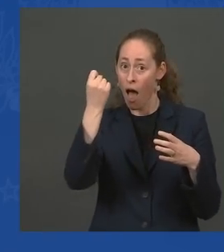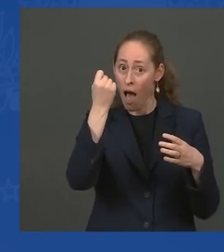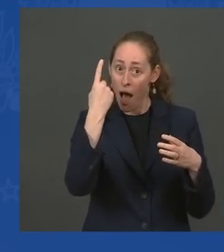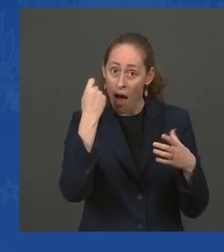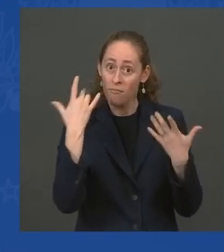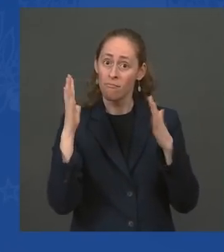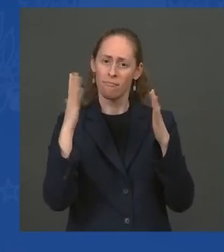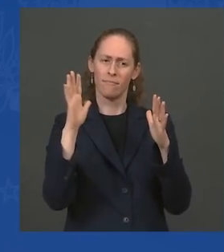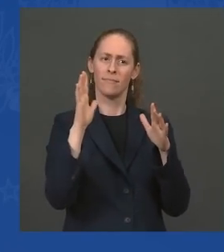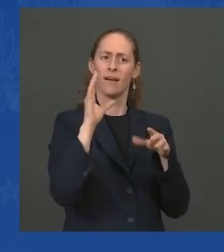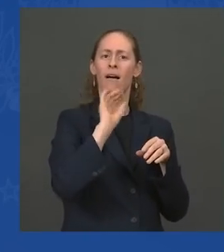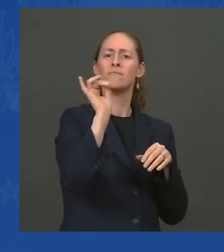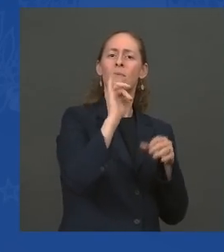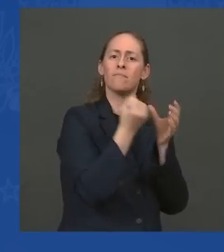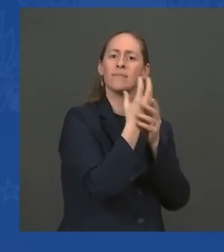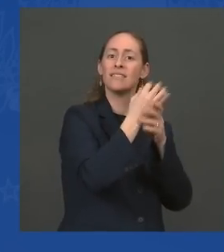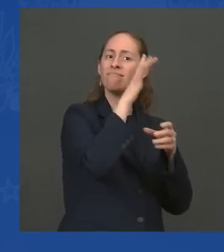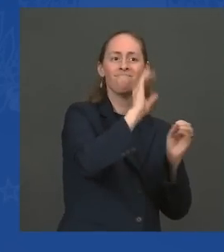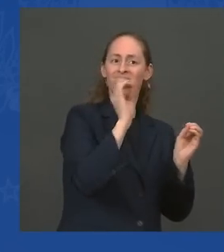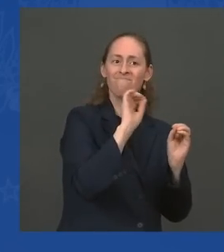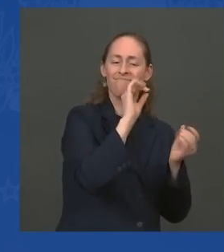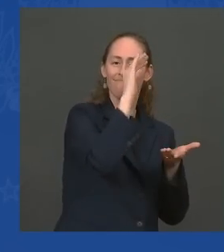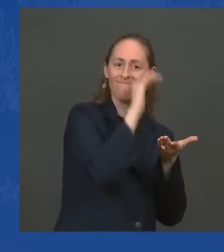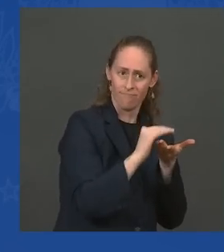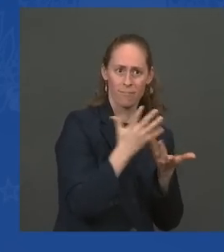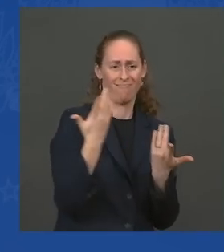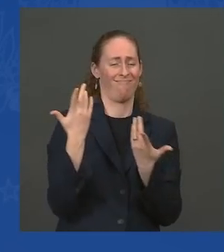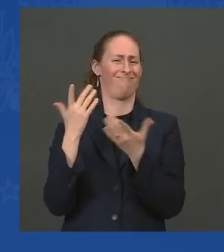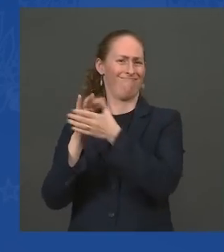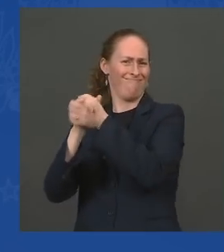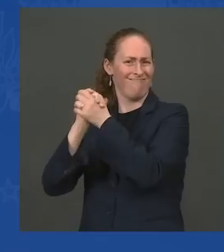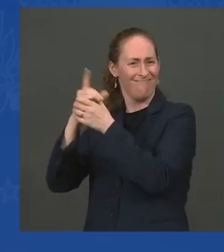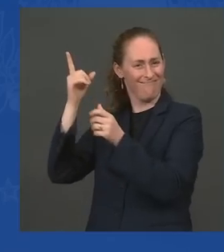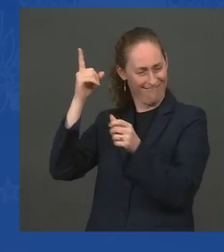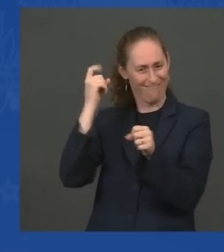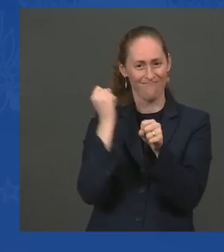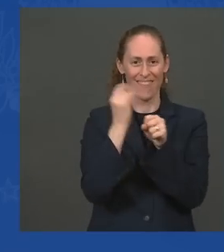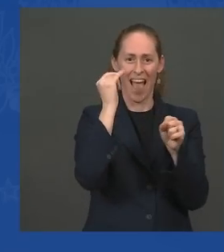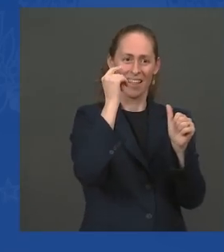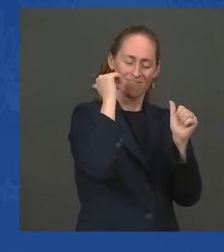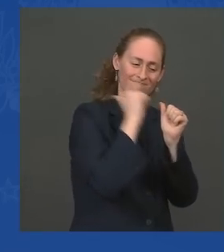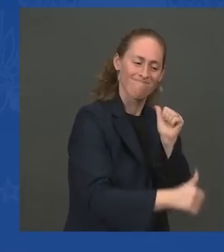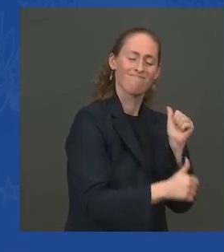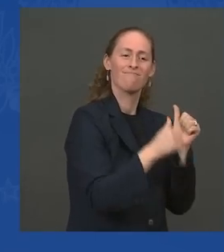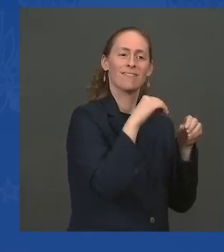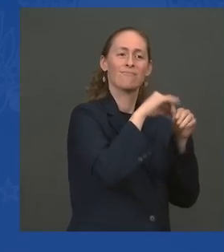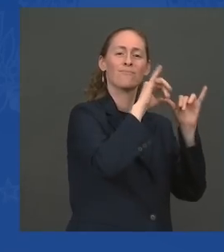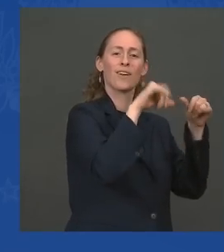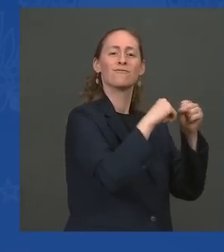that occurred on Monday, and we look forward to the enactment of the build back better plan that will truly help